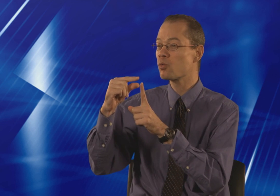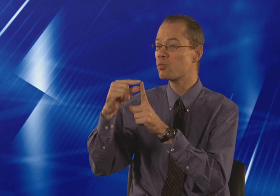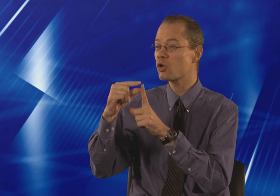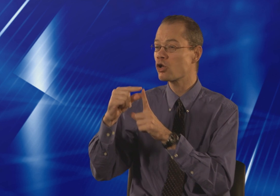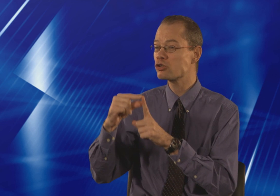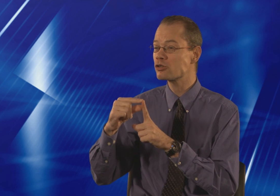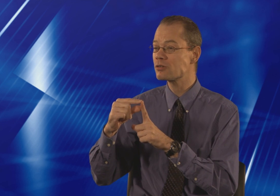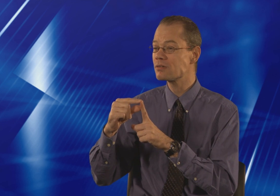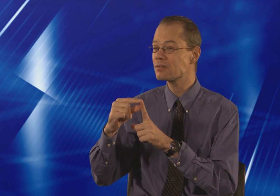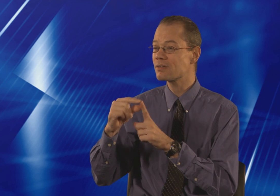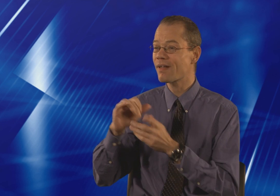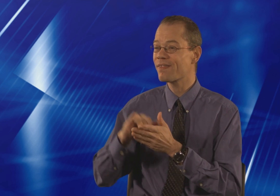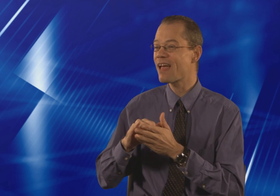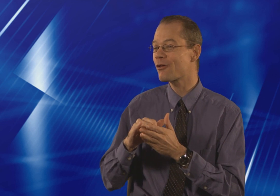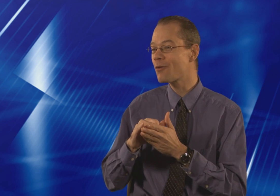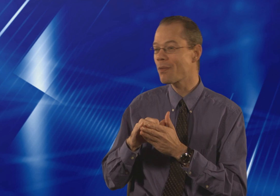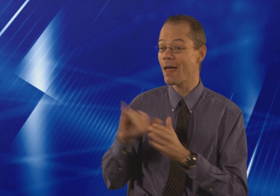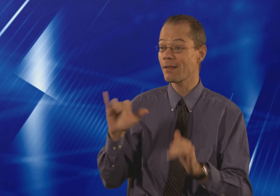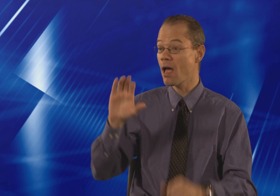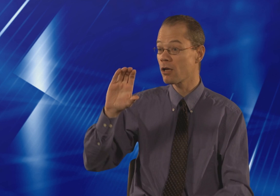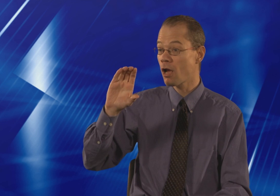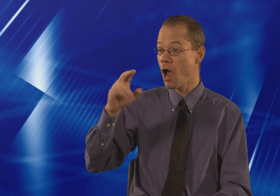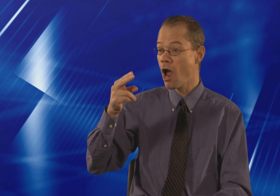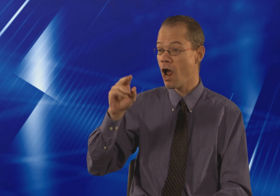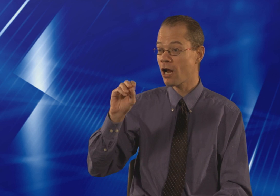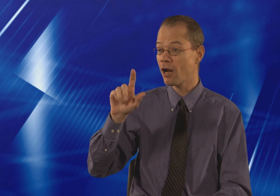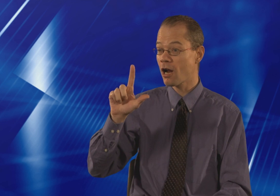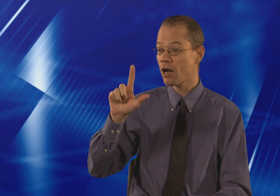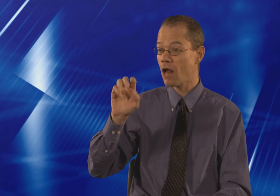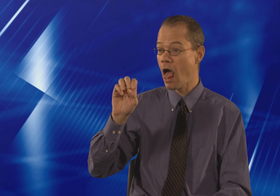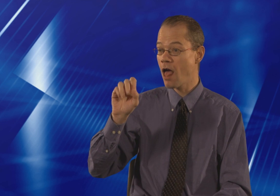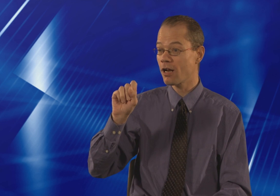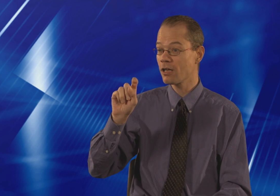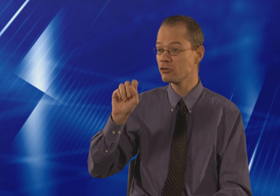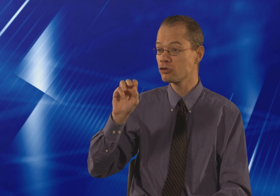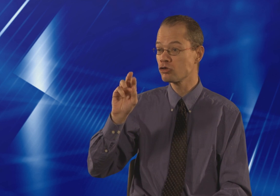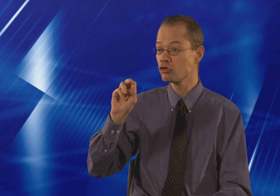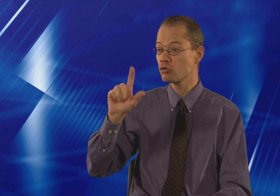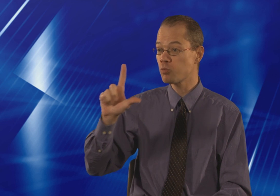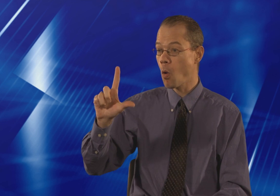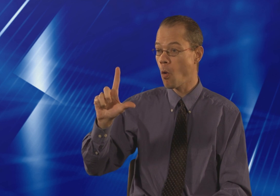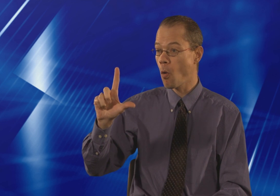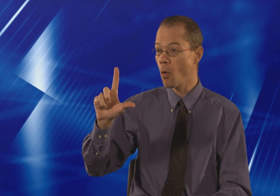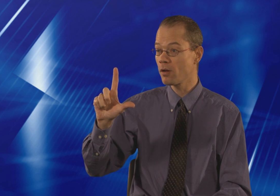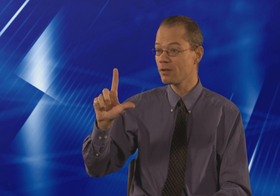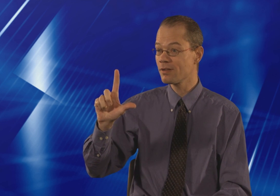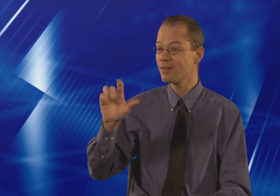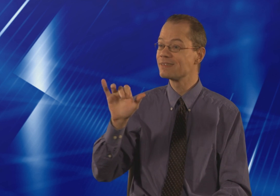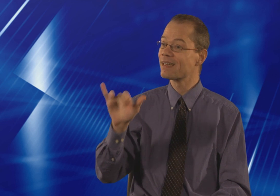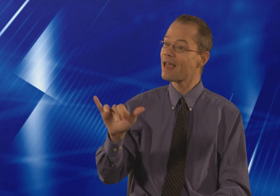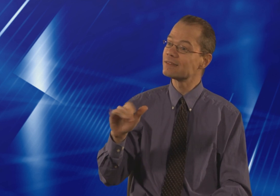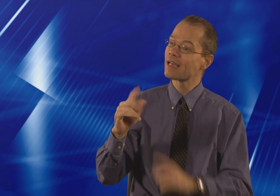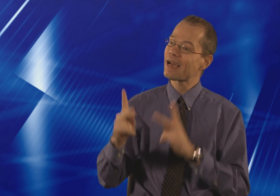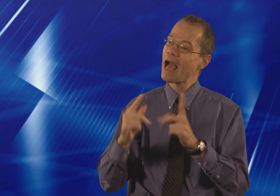And there are a lot of words that, you know, like "cholesterol."